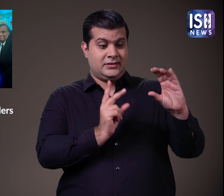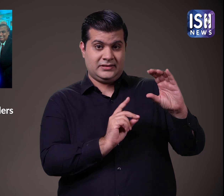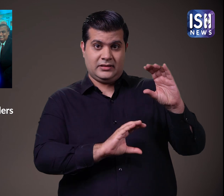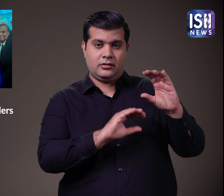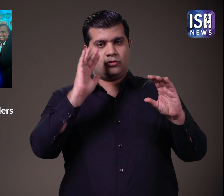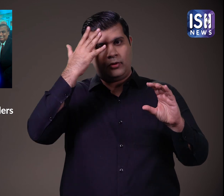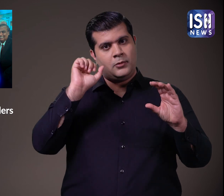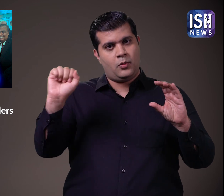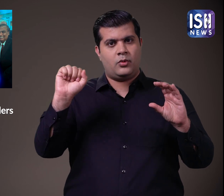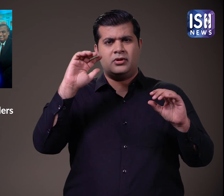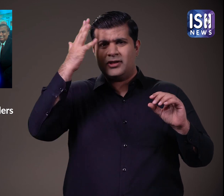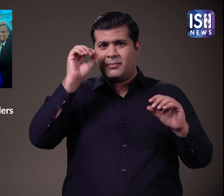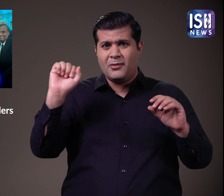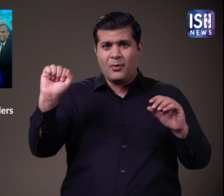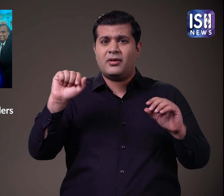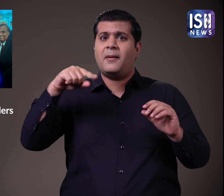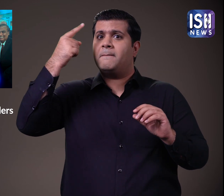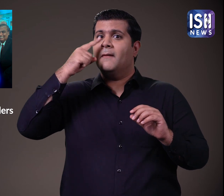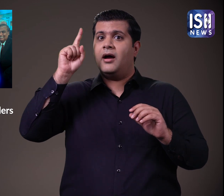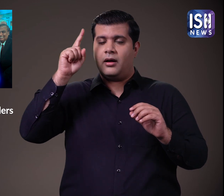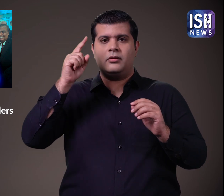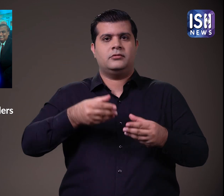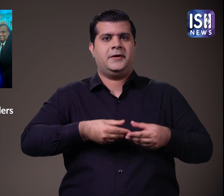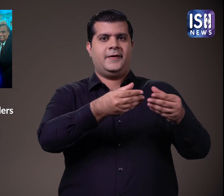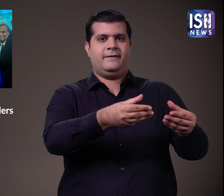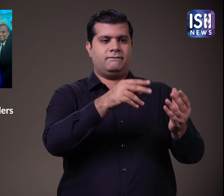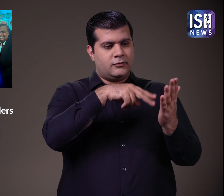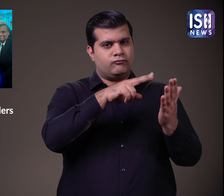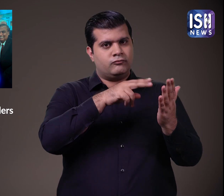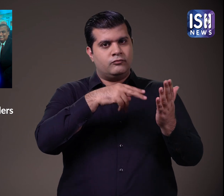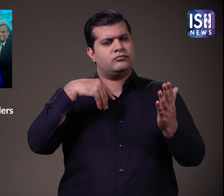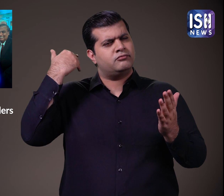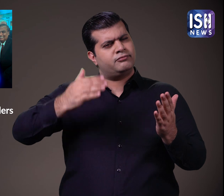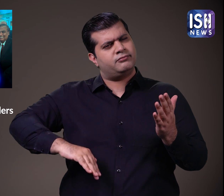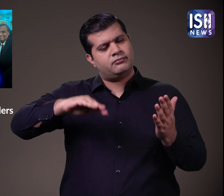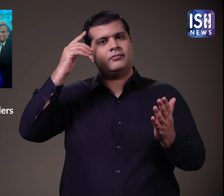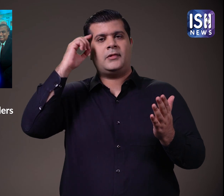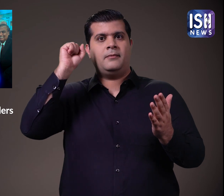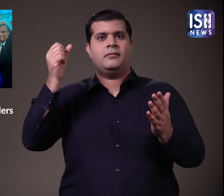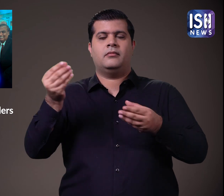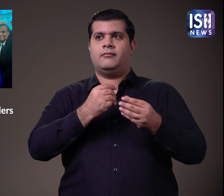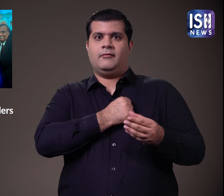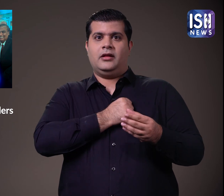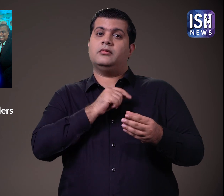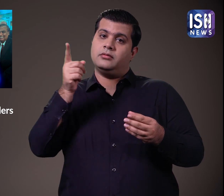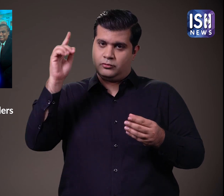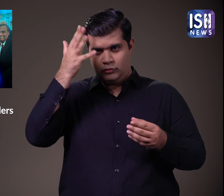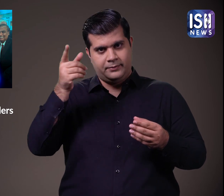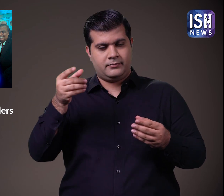and the other was Trump's personal Bible, which was given to him by his mother. He had faith in it.